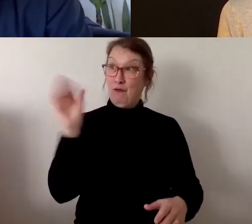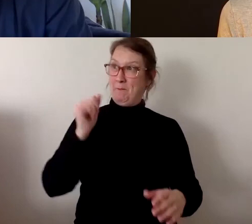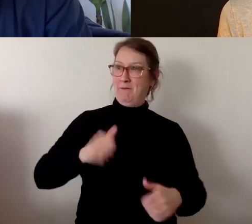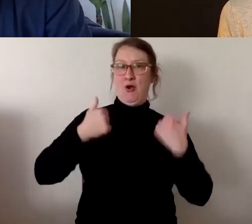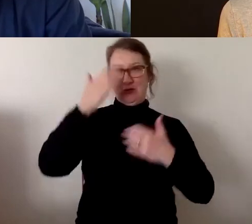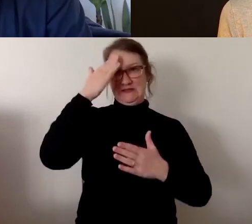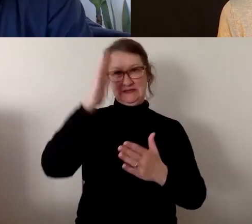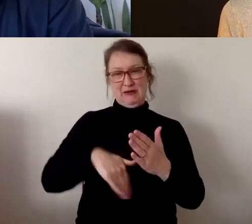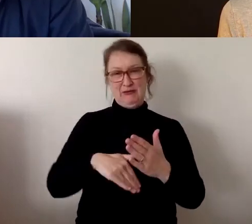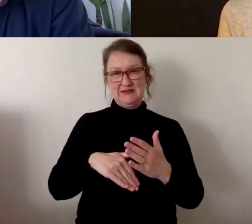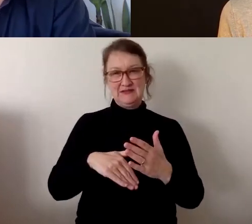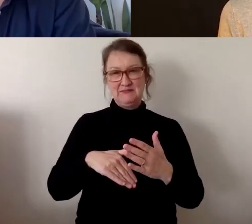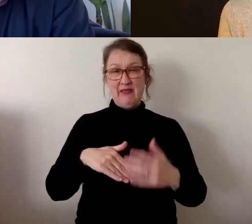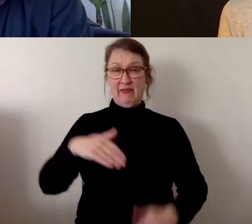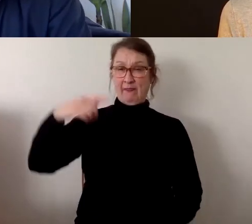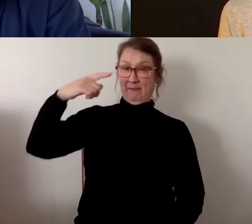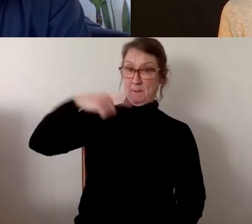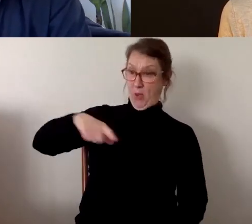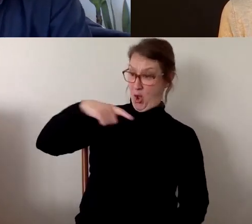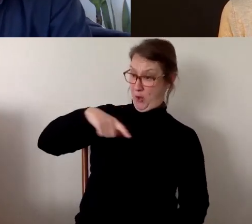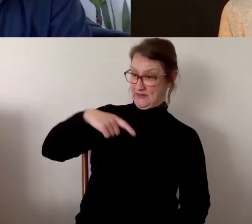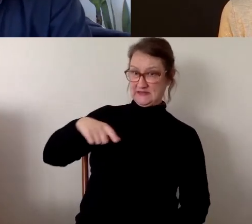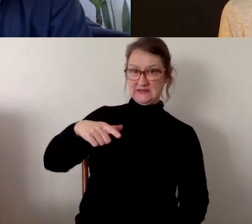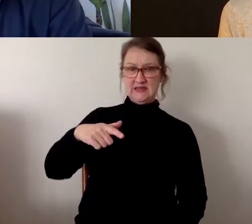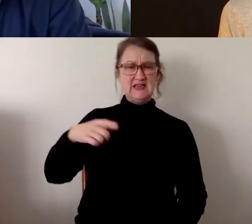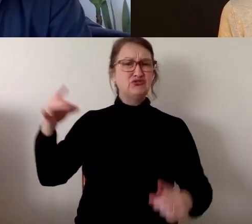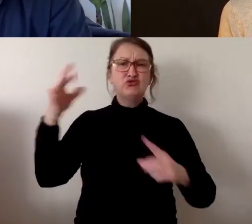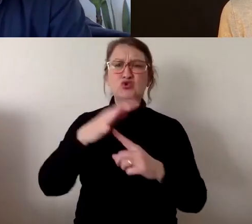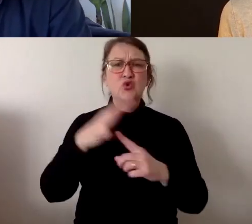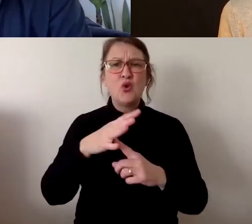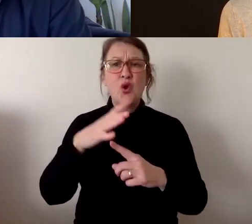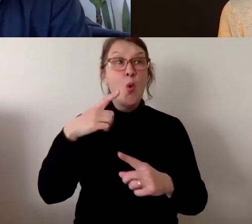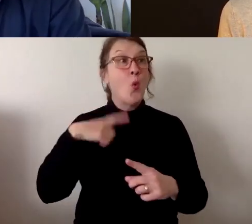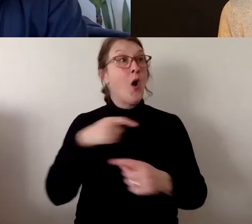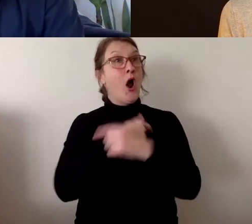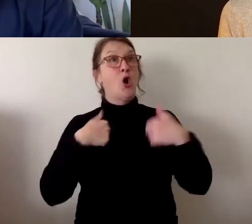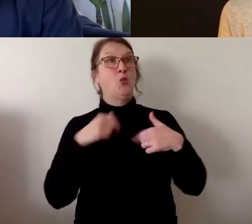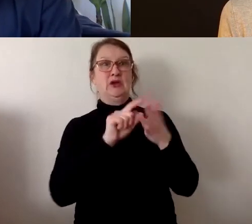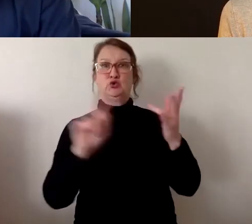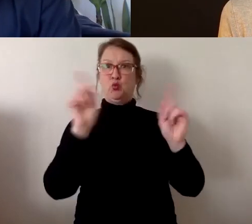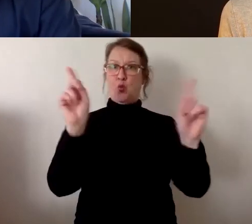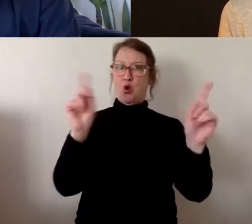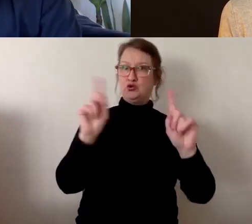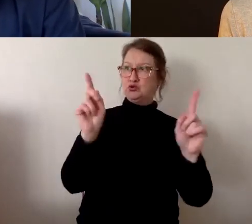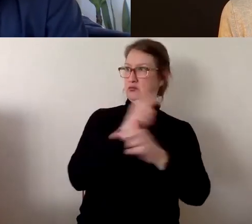understanding why we do anything and why we do what we do. I've come now